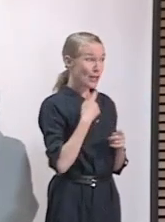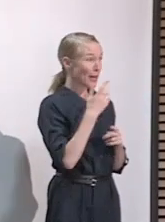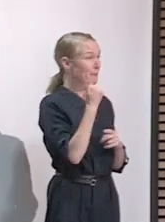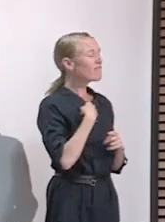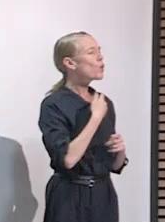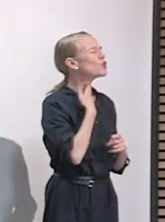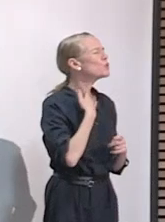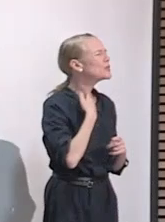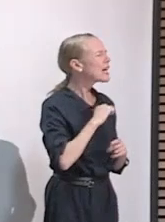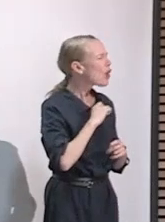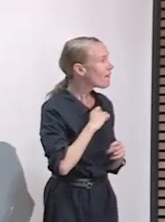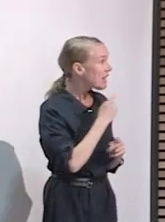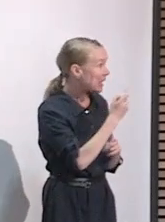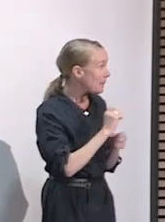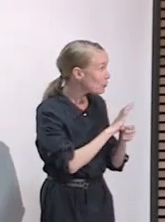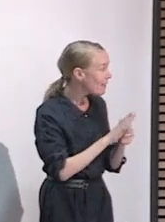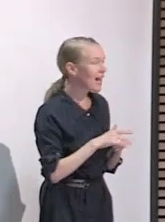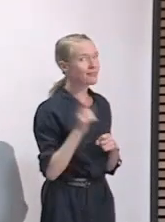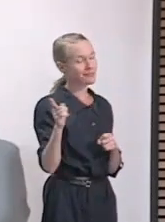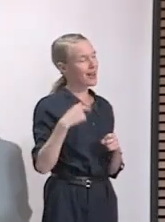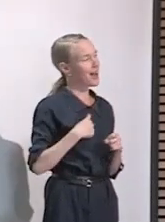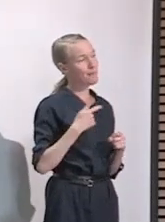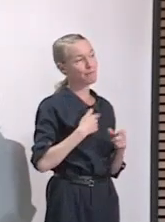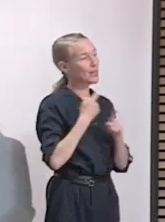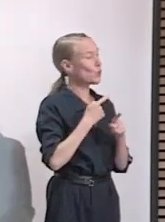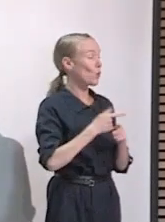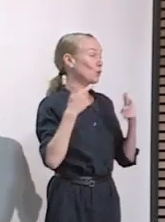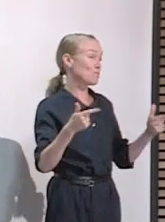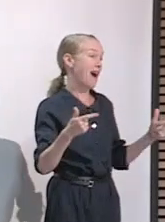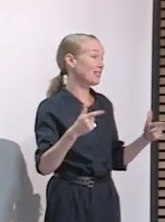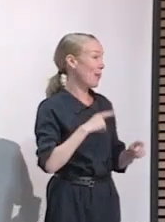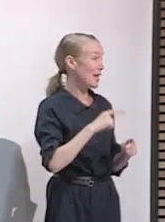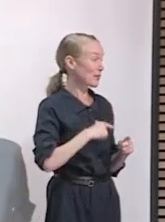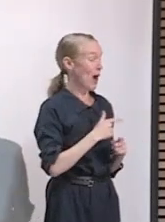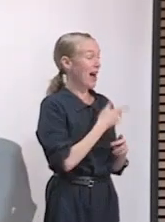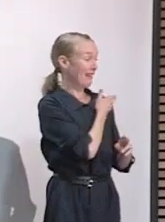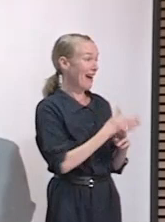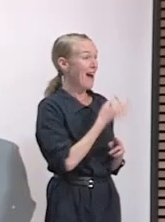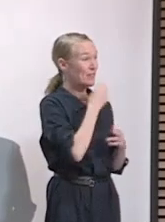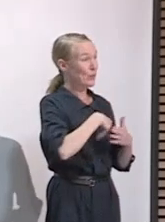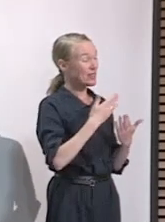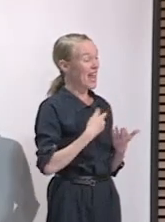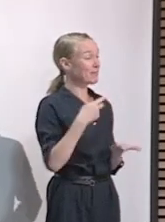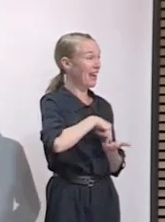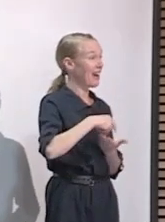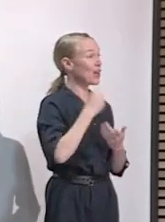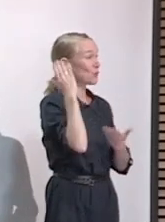You had little niggle before. Will you be getting a COVID test?